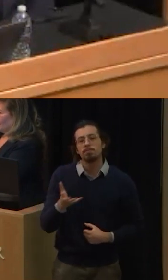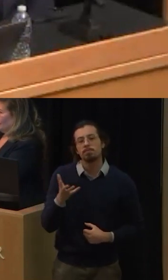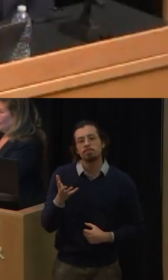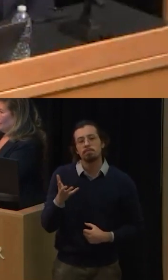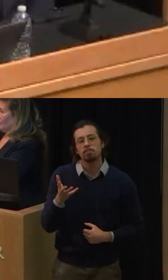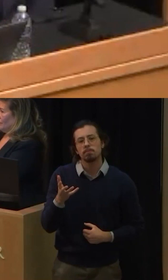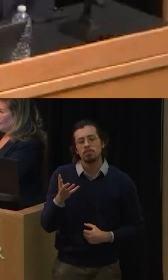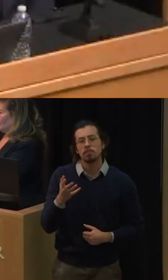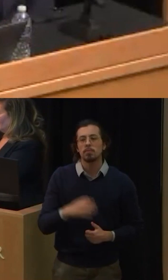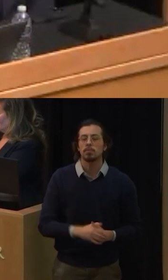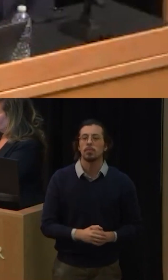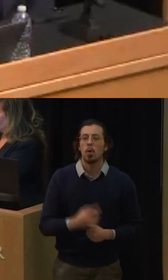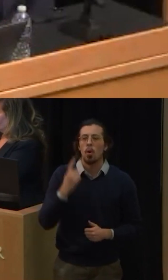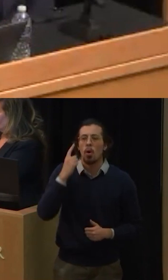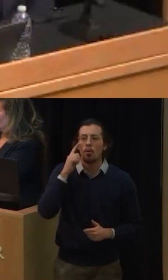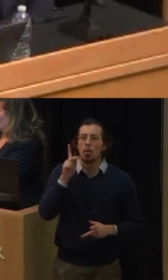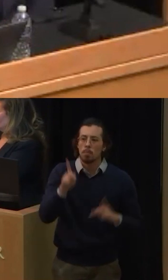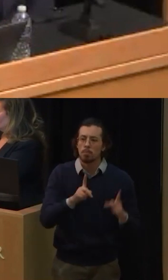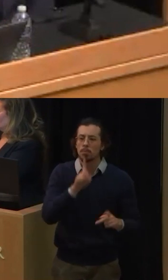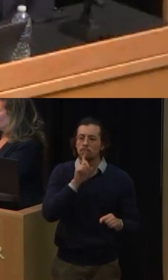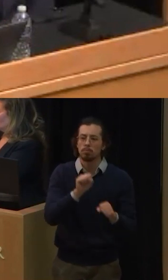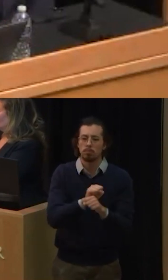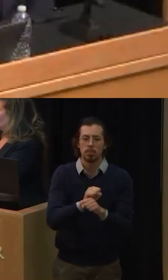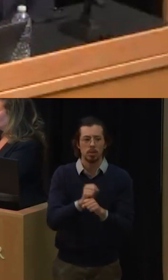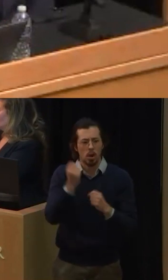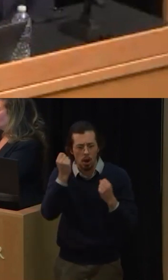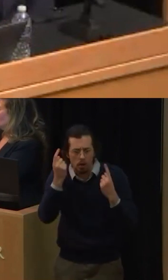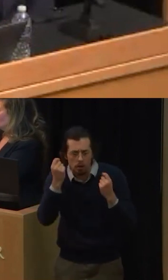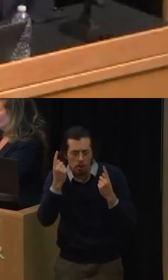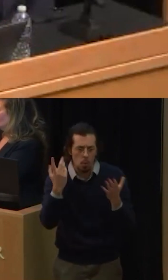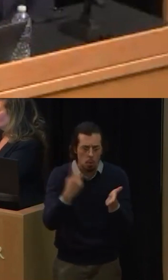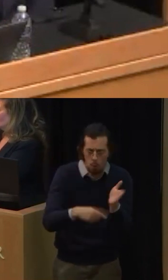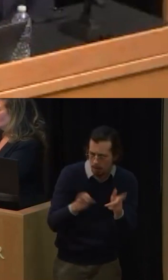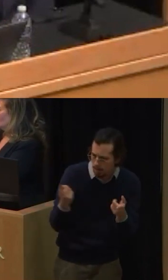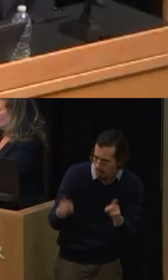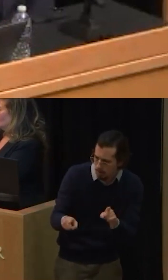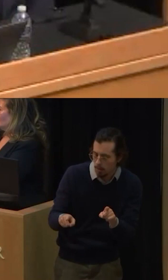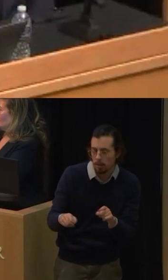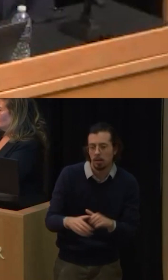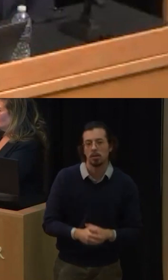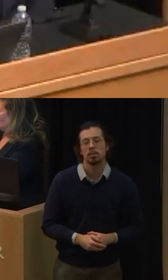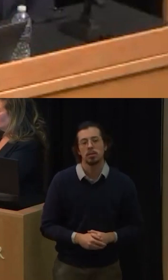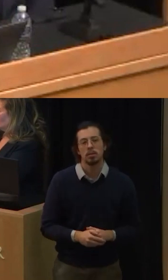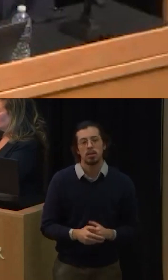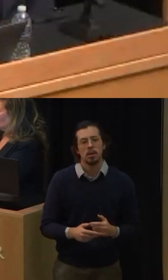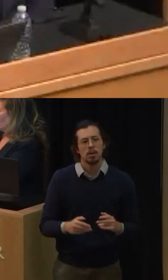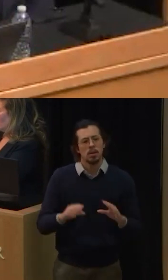to keep us really in touch with really what is happening, to keep us very clear about, you know,